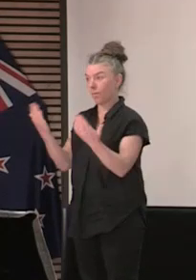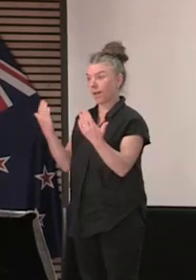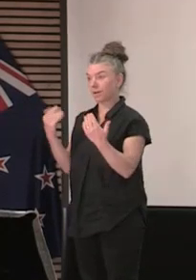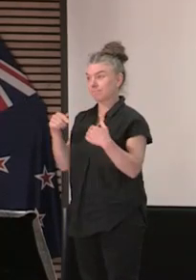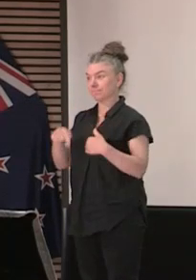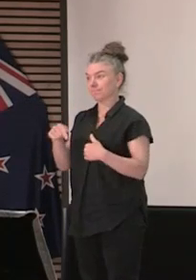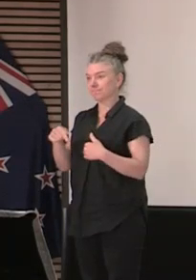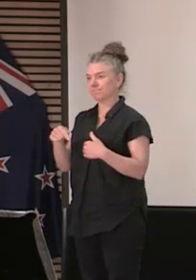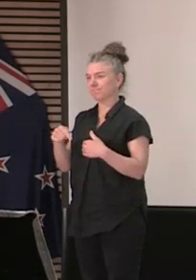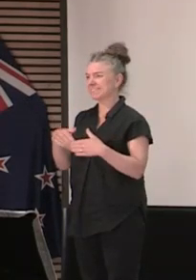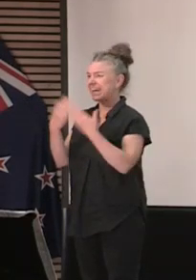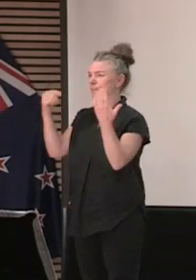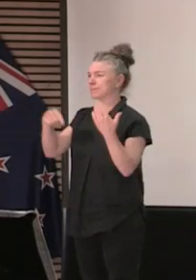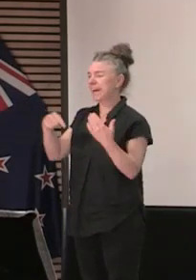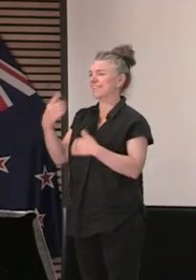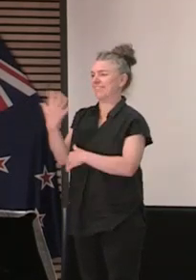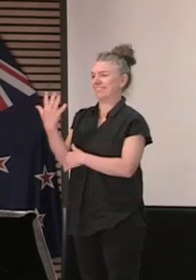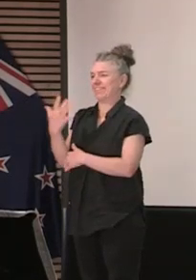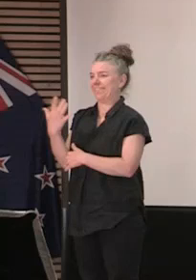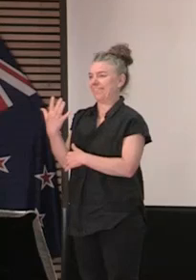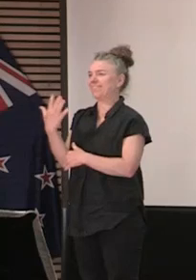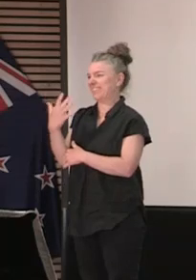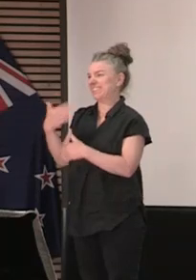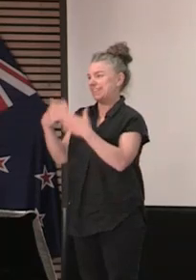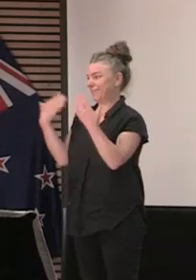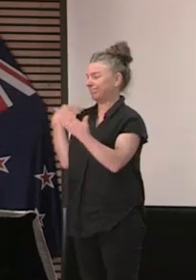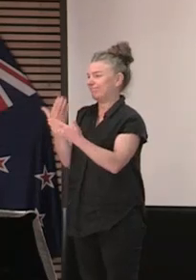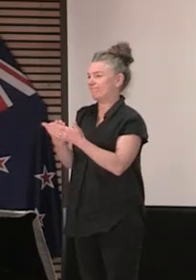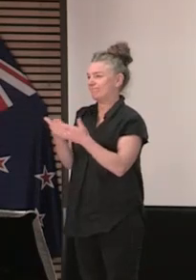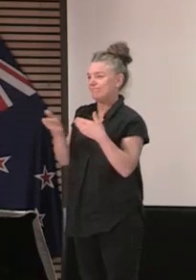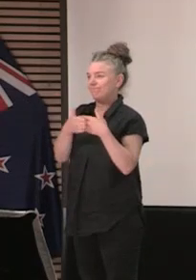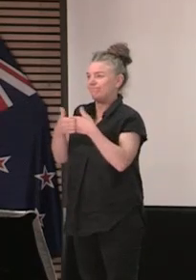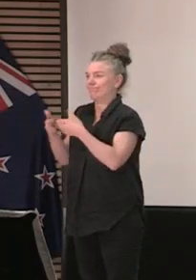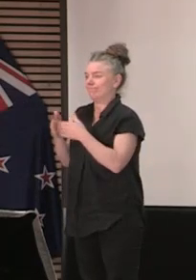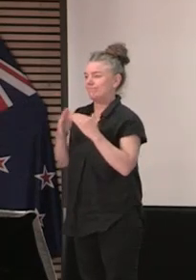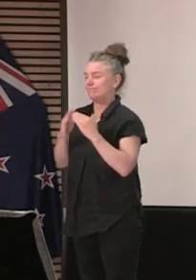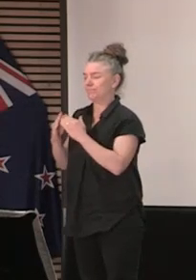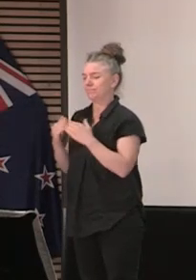I'm going to start by handing over to Dr Bloomfield to give us an update on the latest case numbers.